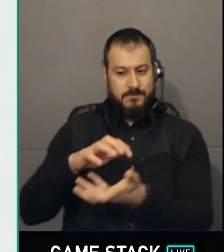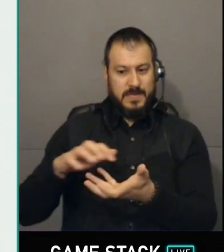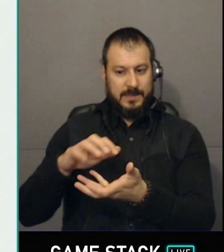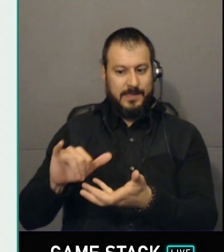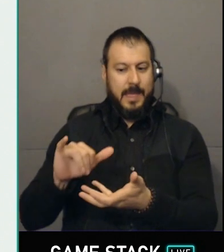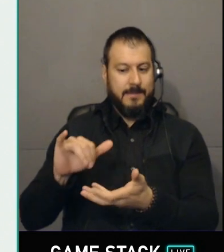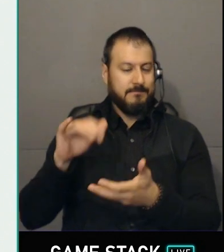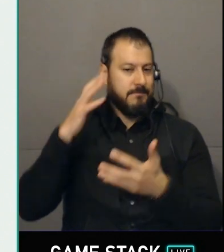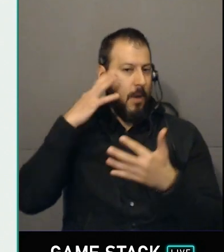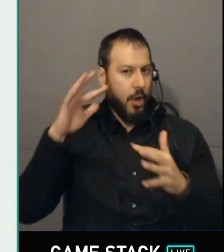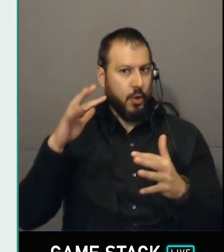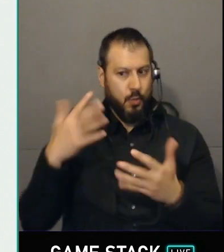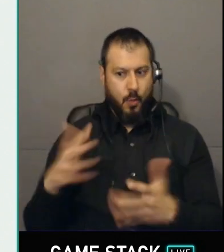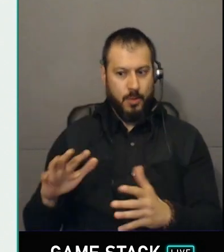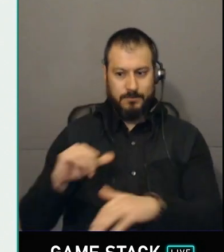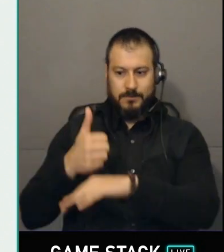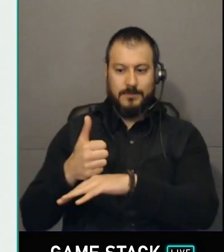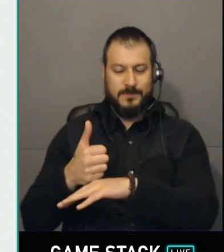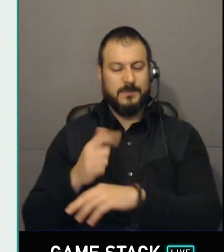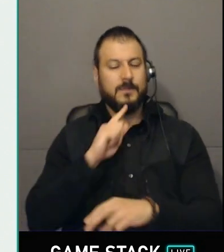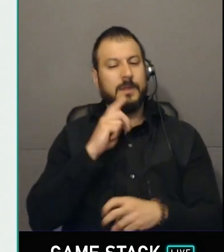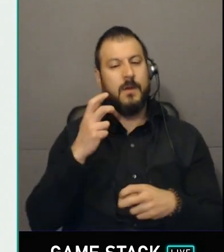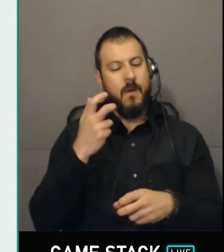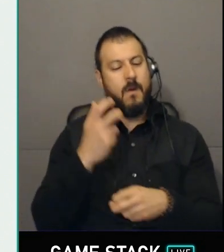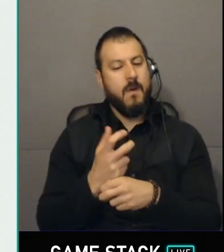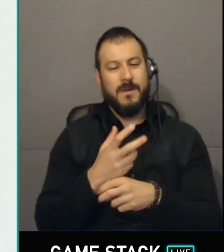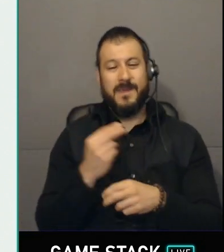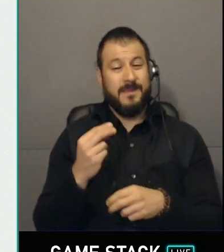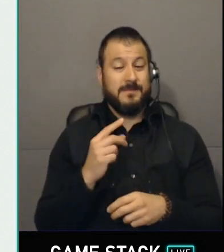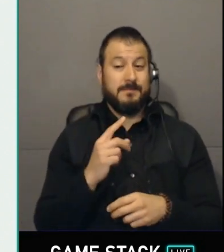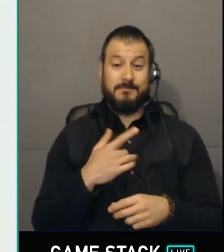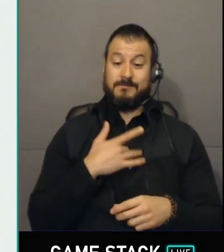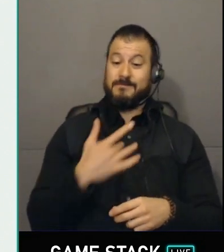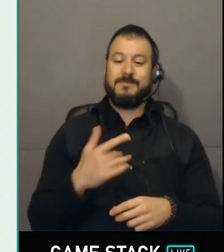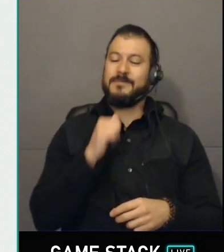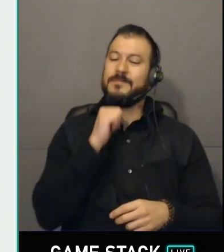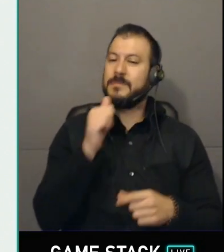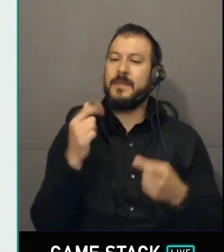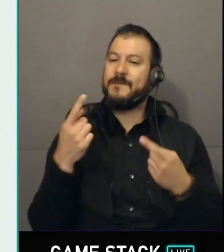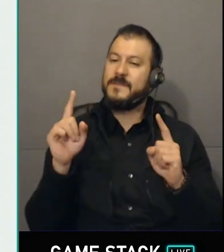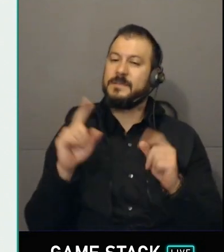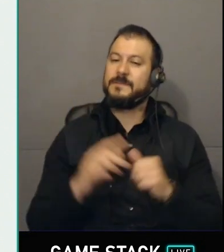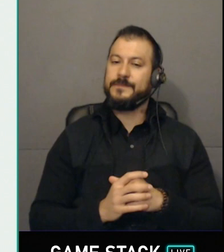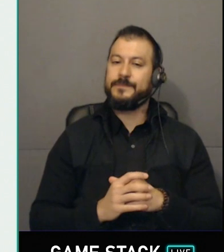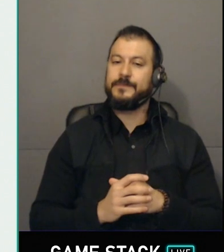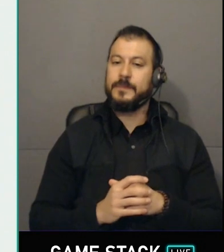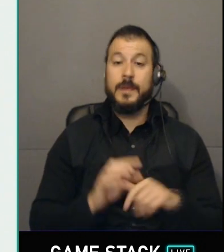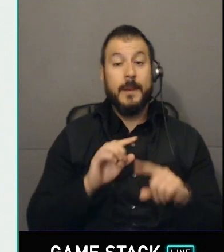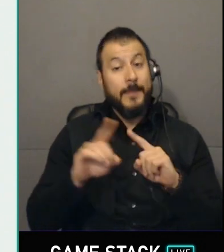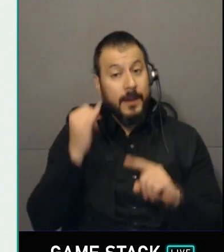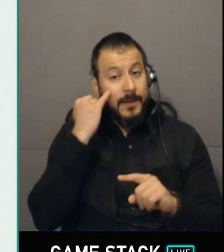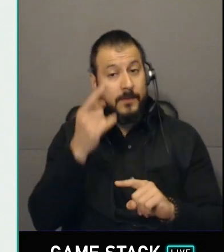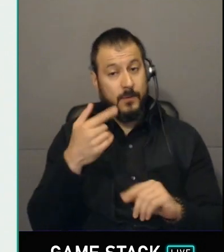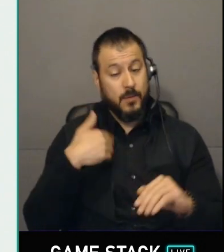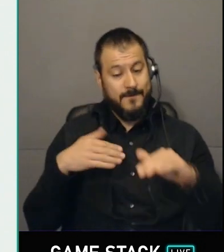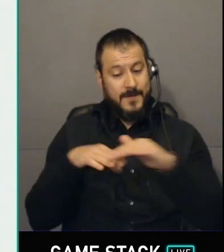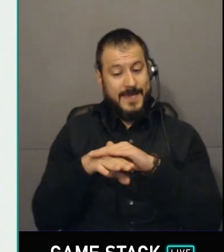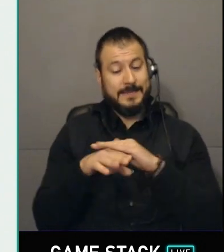hard and generally not very effective. But, if you have access to the audio before the